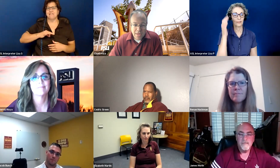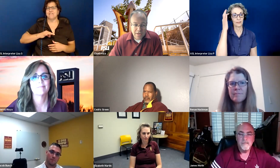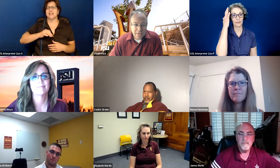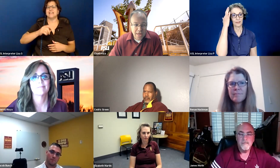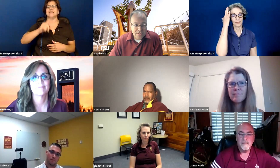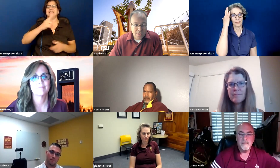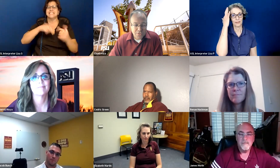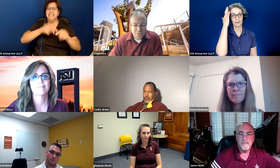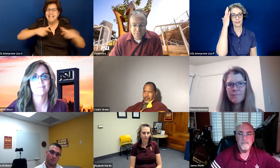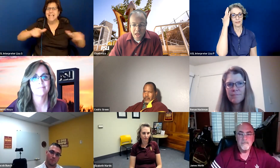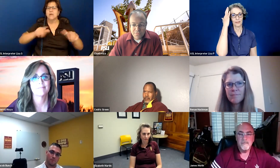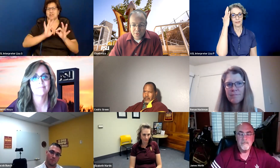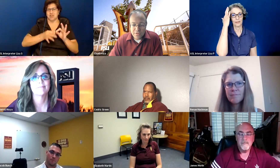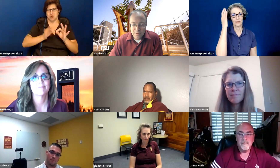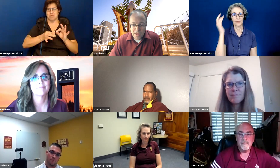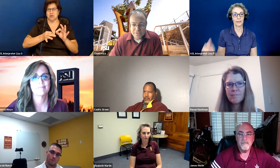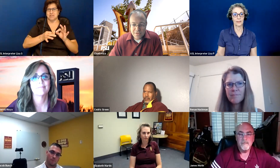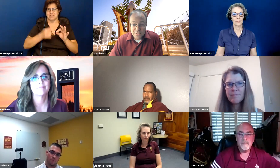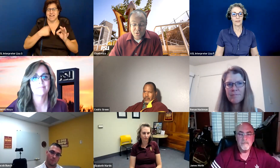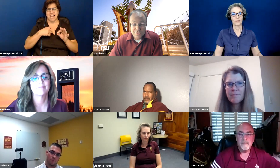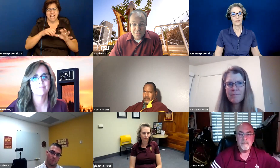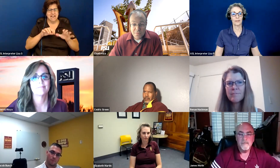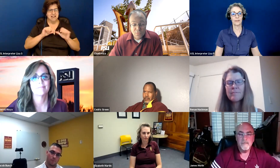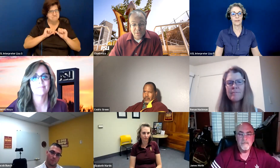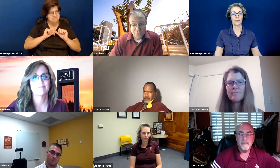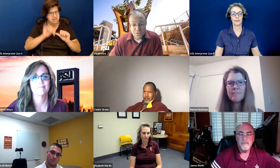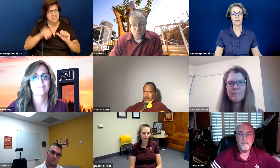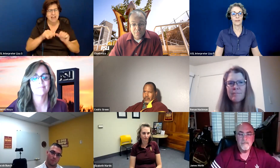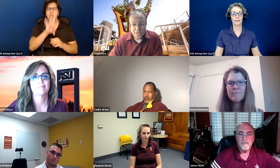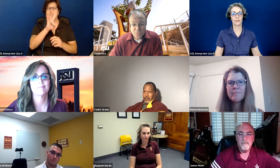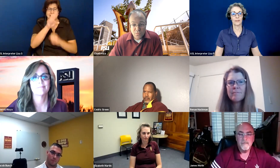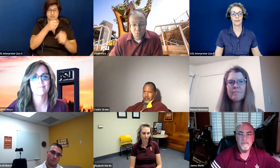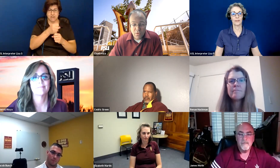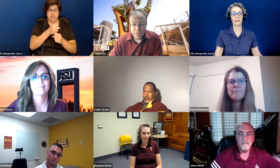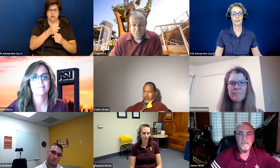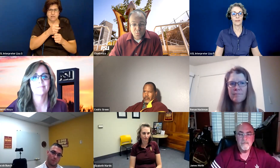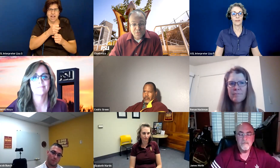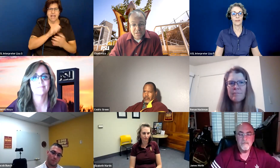And I had the opportunity to do that for about seven years and then moved into a supervisory role to oversee